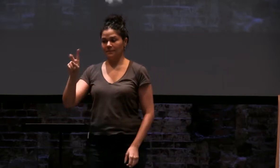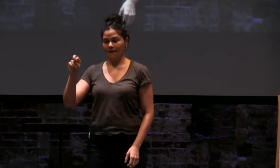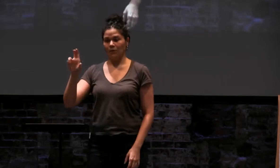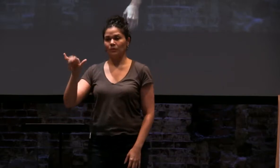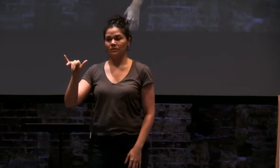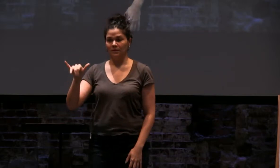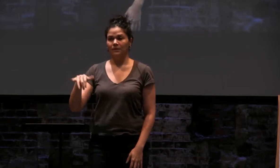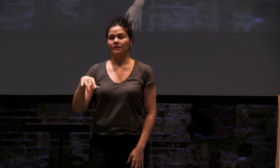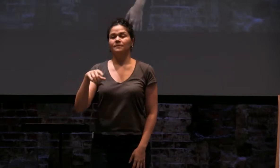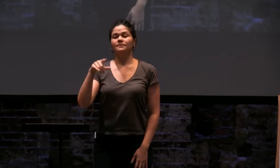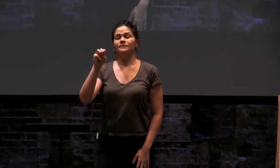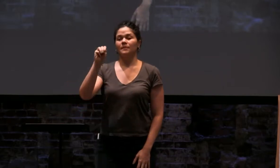the advocacy group.